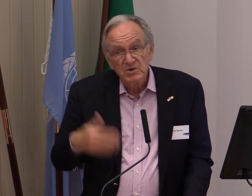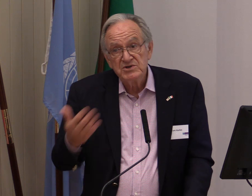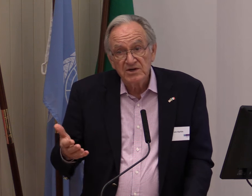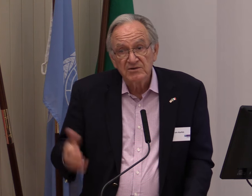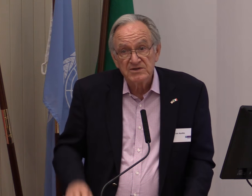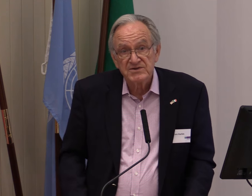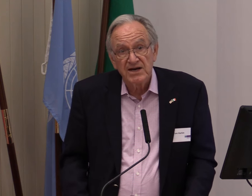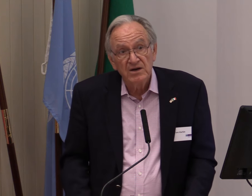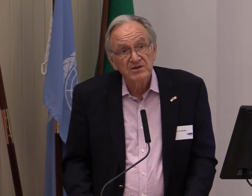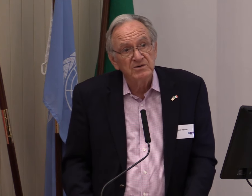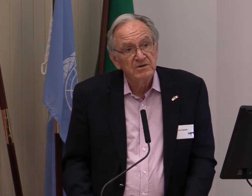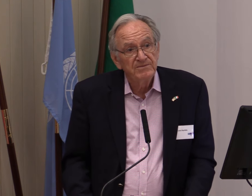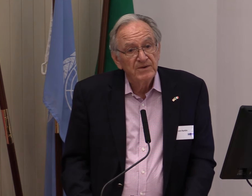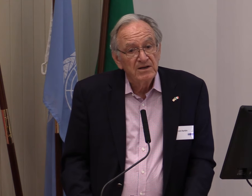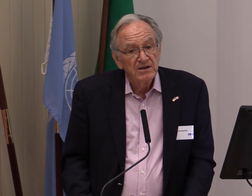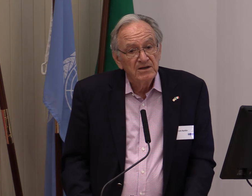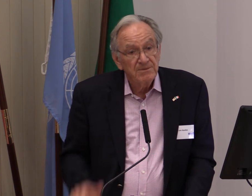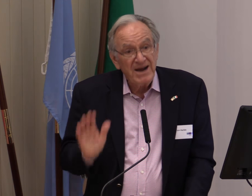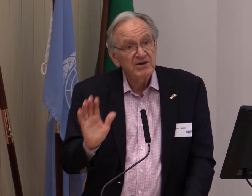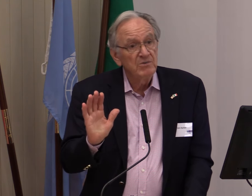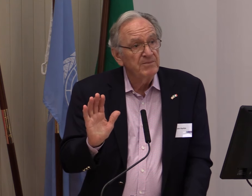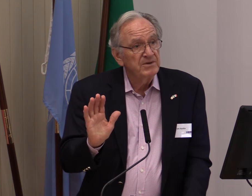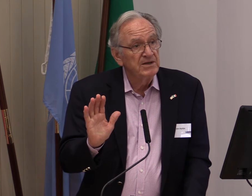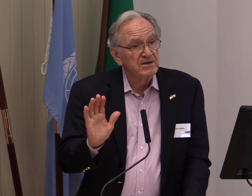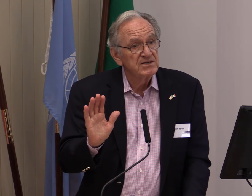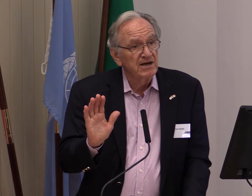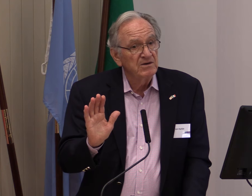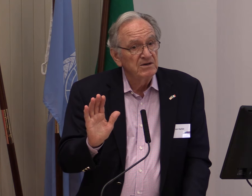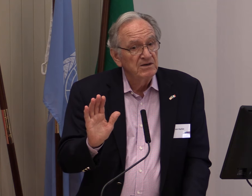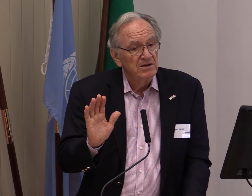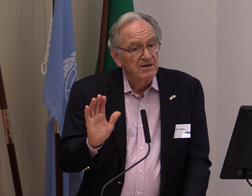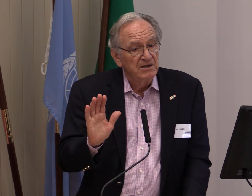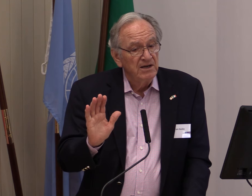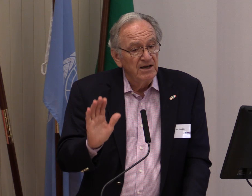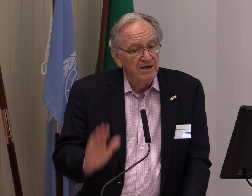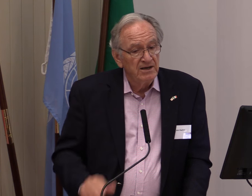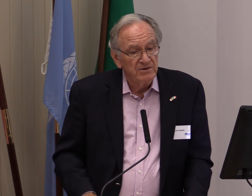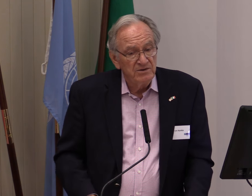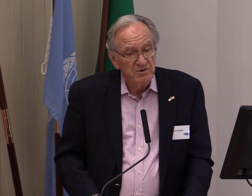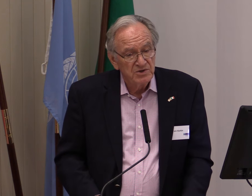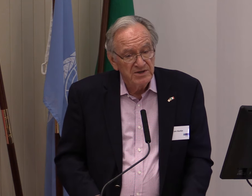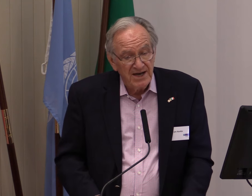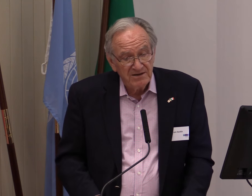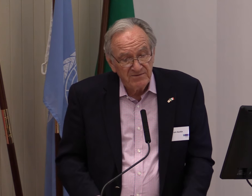that most of your counties have signed on to back you up in this now. You should not